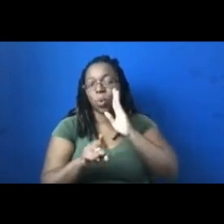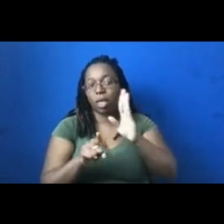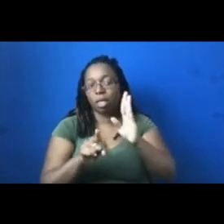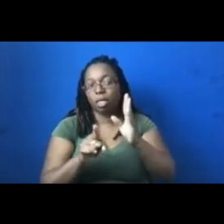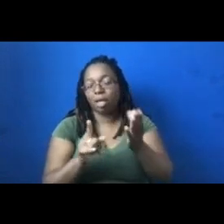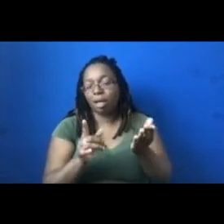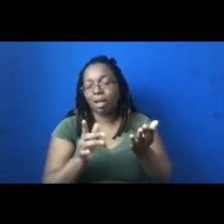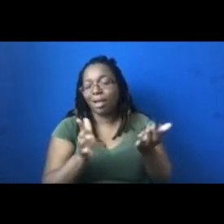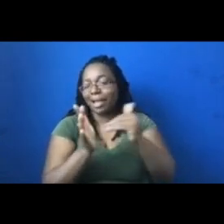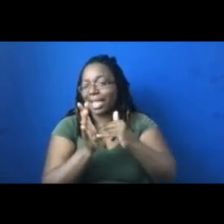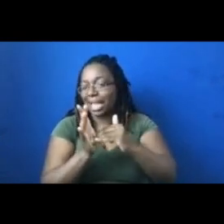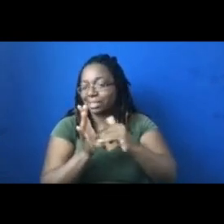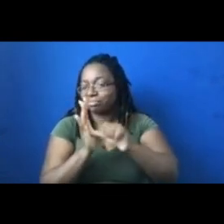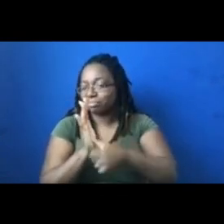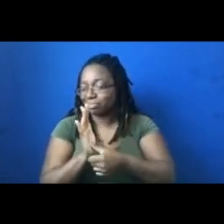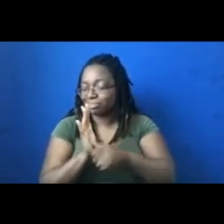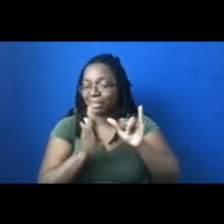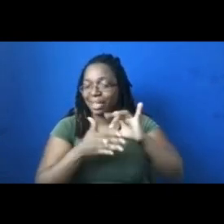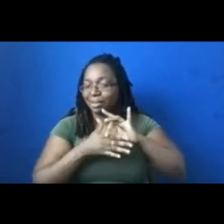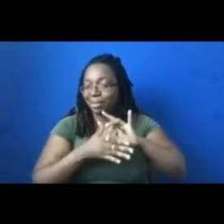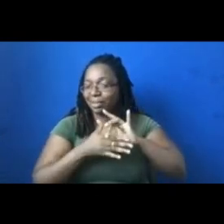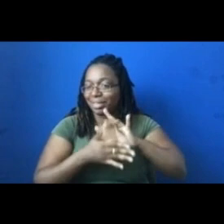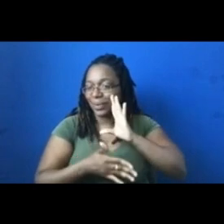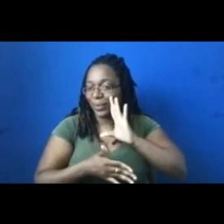of that content at a future date.